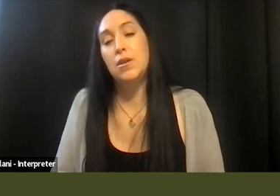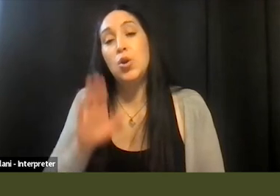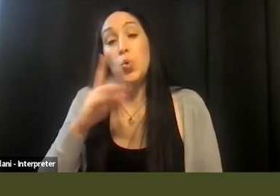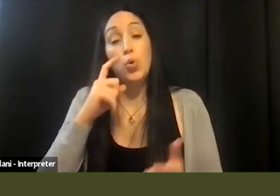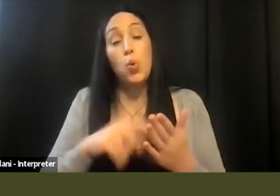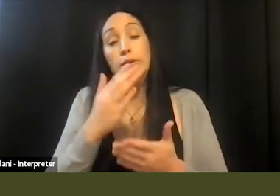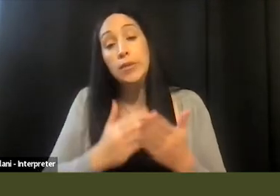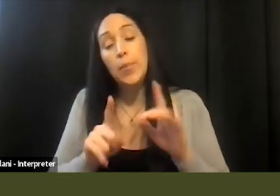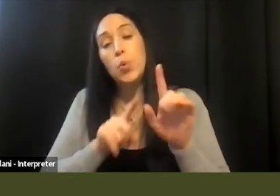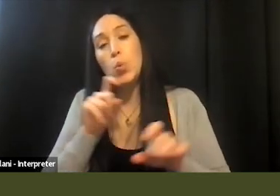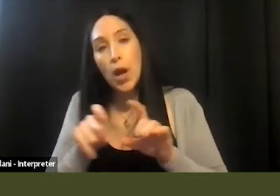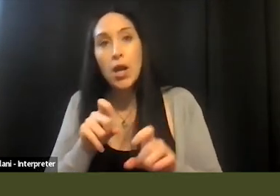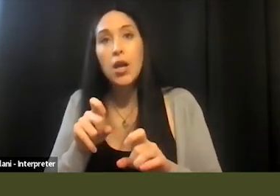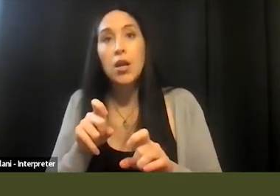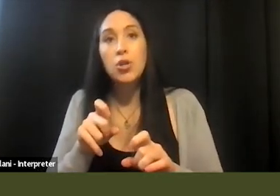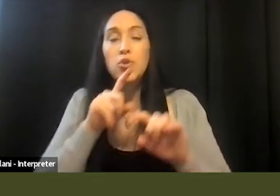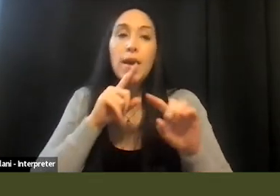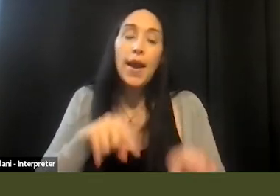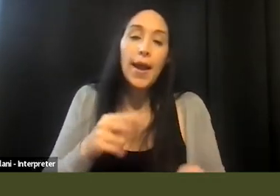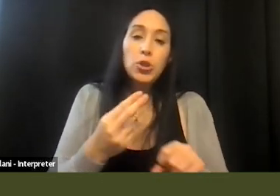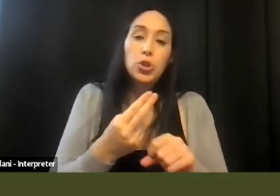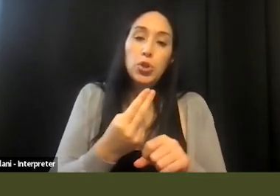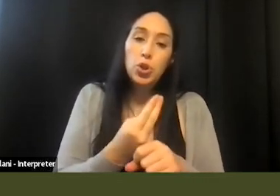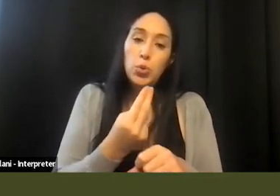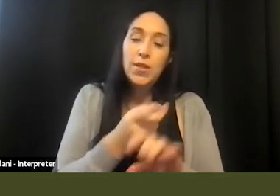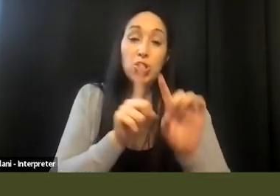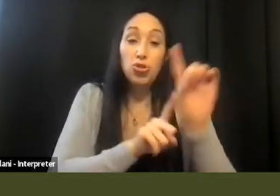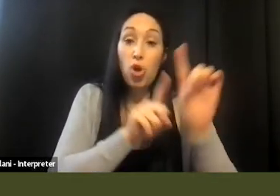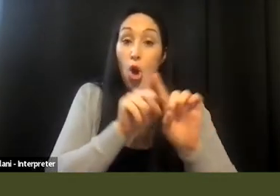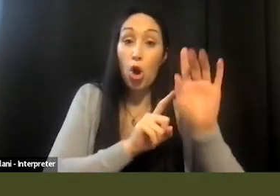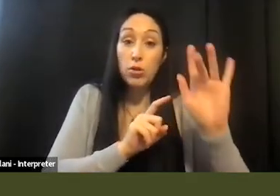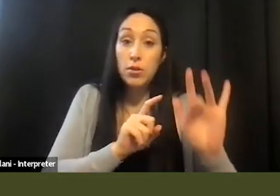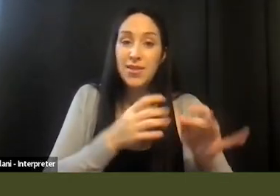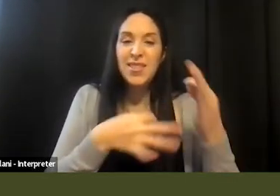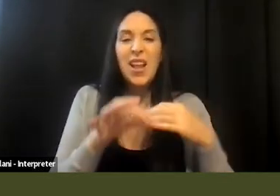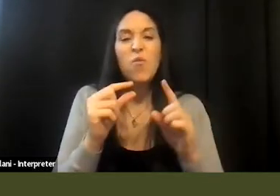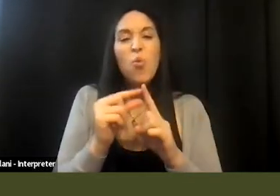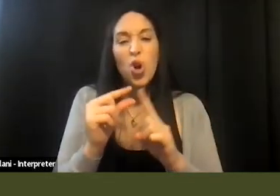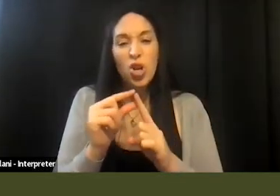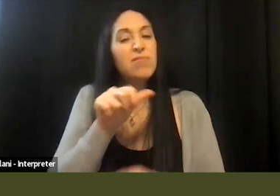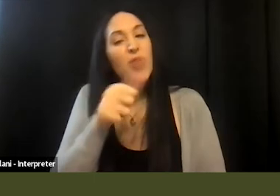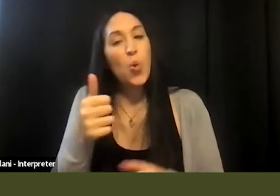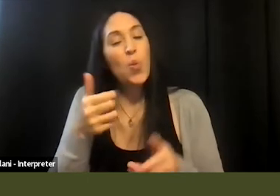You're gonna answer by using stars instead of words, another form of accessibility we're working on.